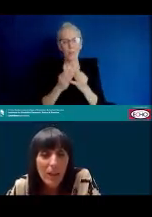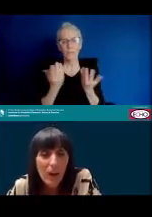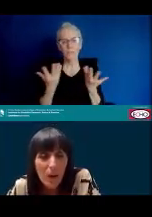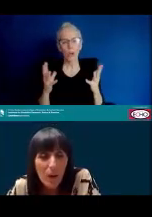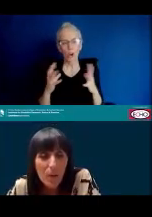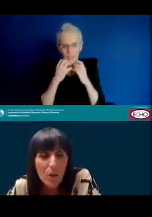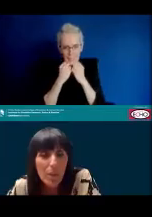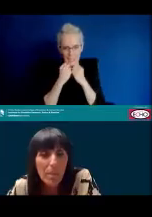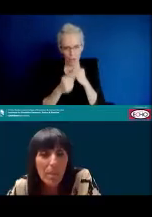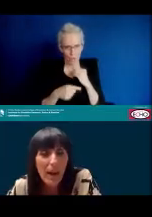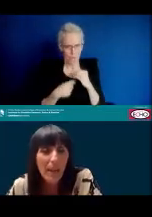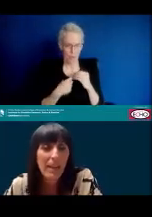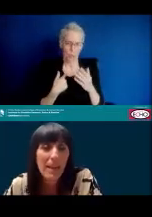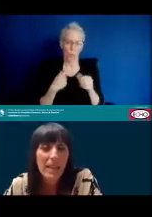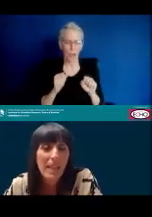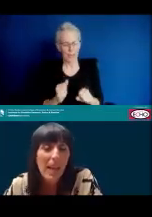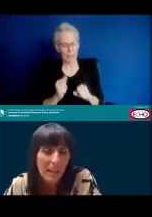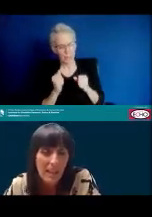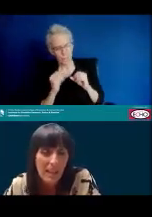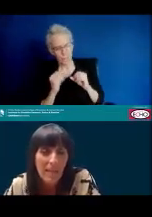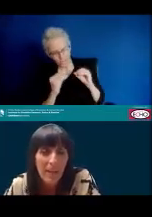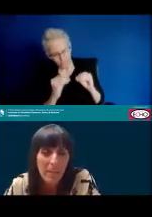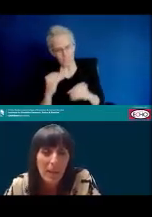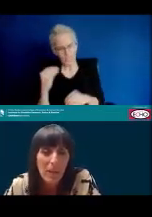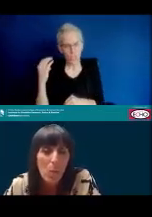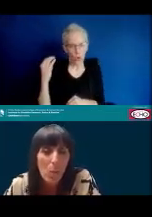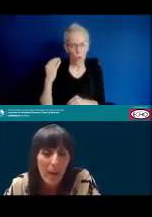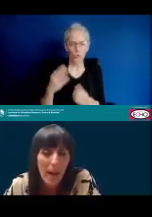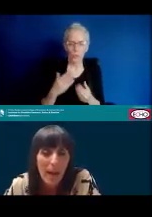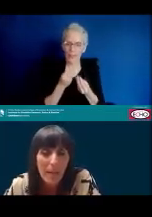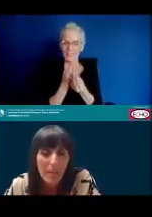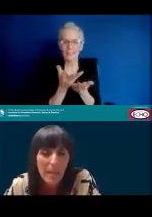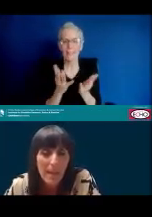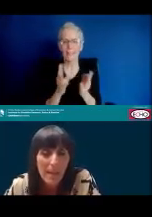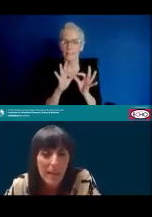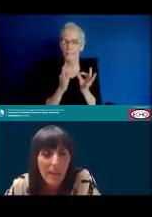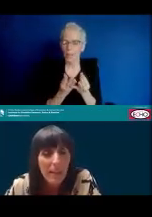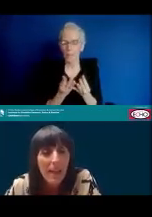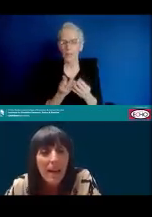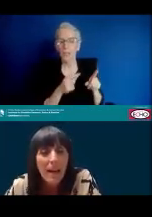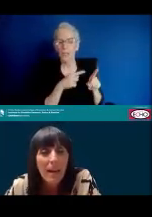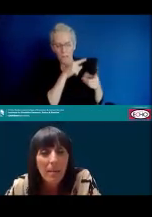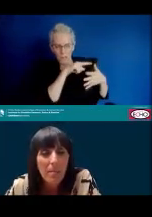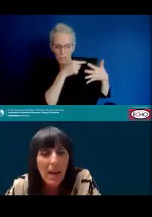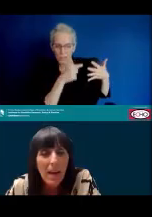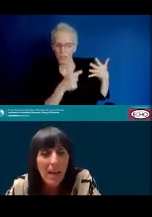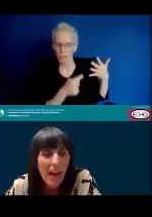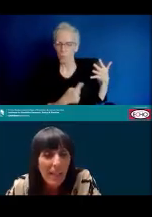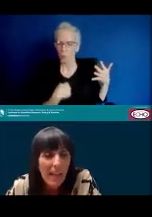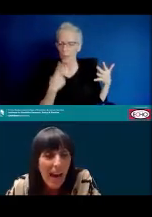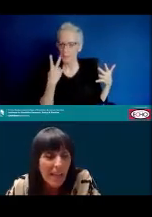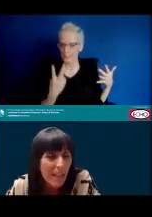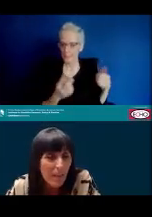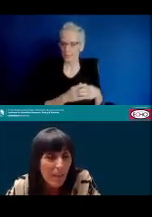coach by telling the family what I am seeing, and I can ask them